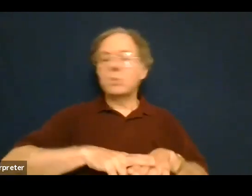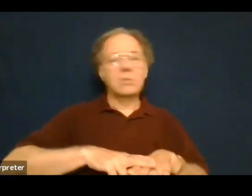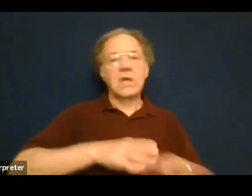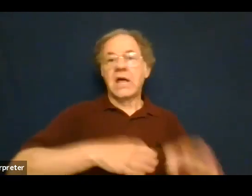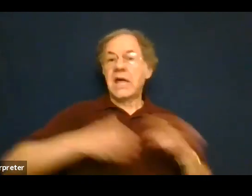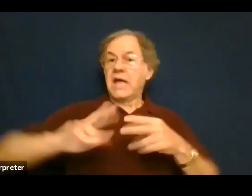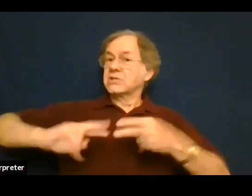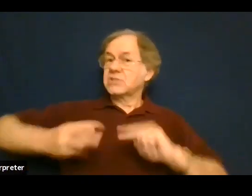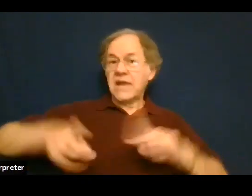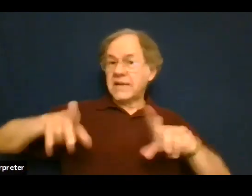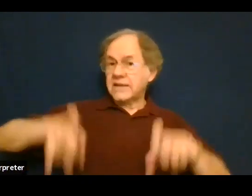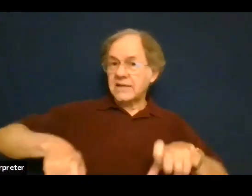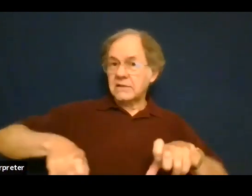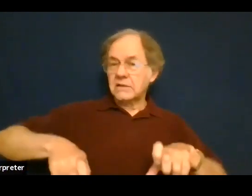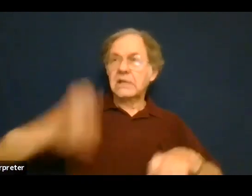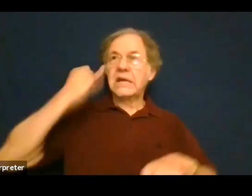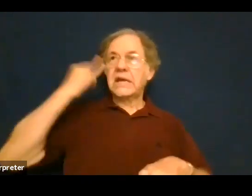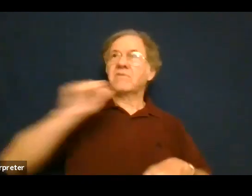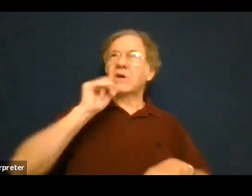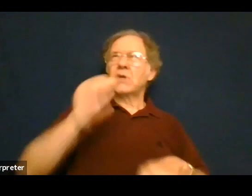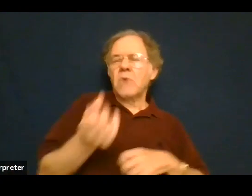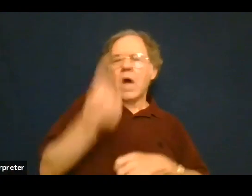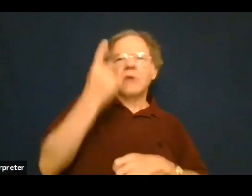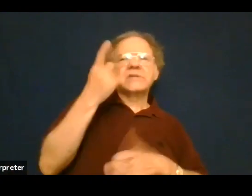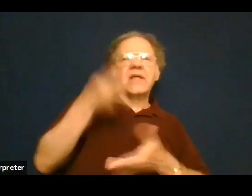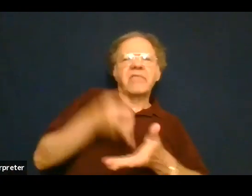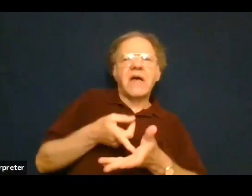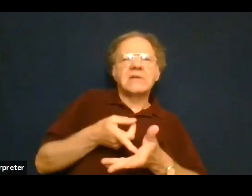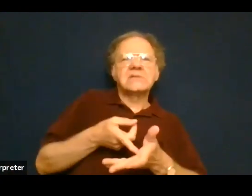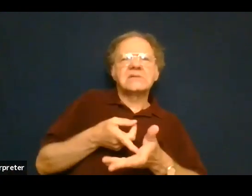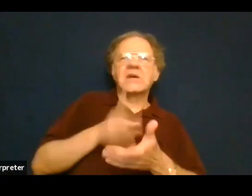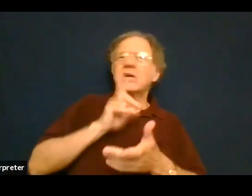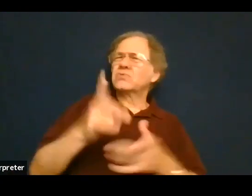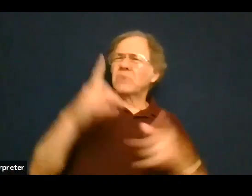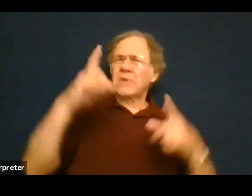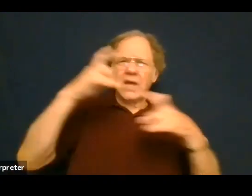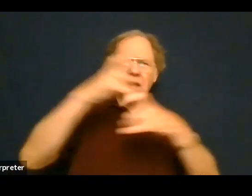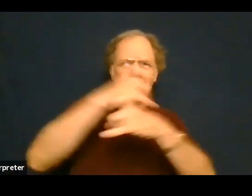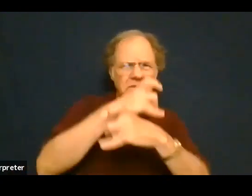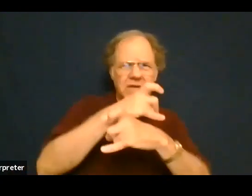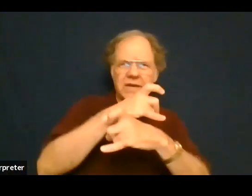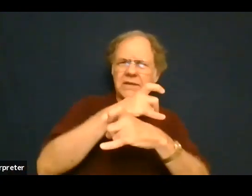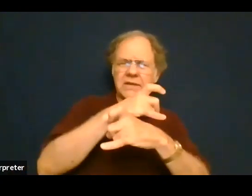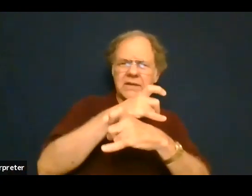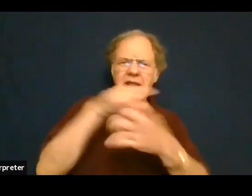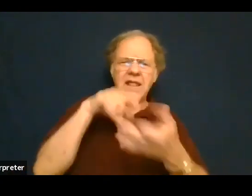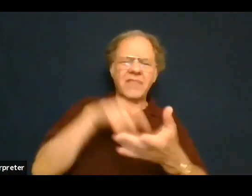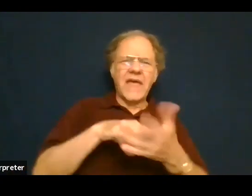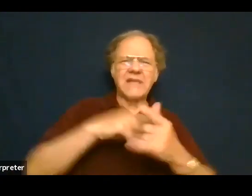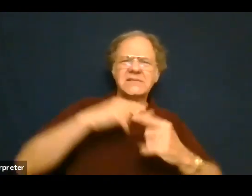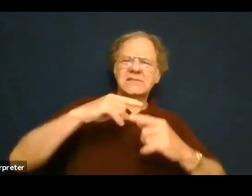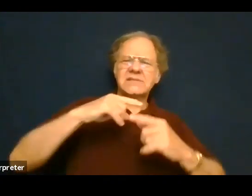who don't really understand it, it's hieroglyphics. It's a genetic readout of all the things they've observed